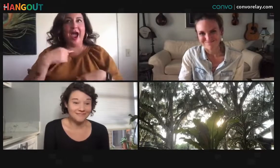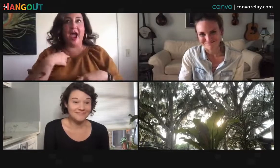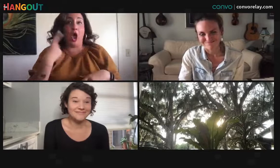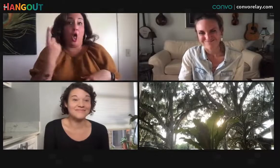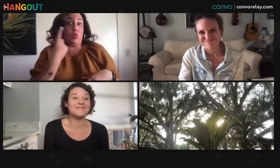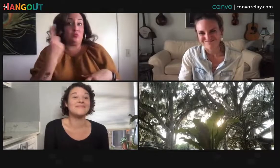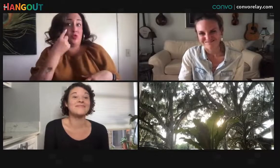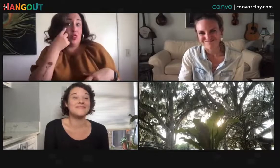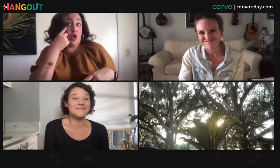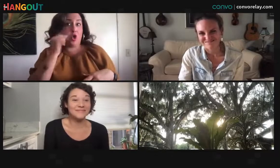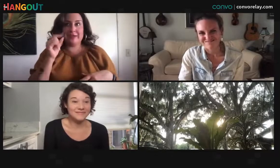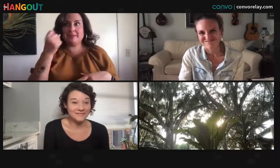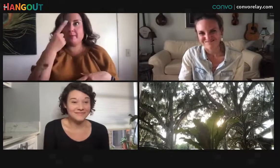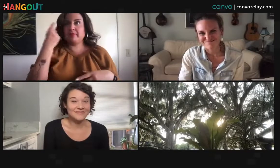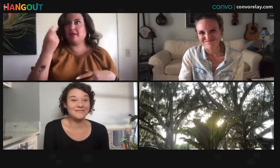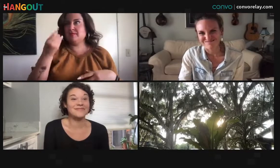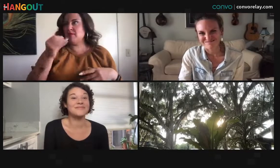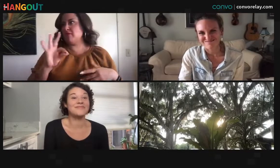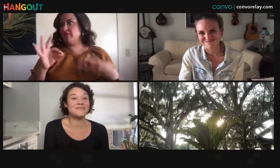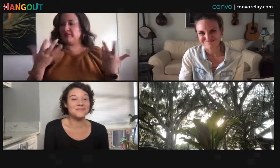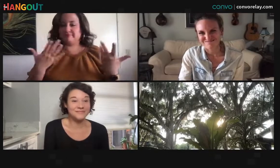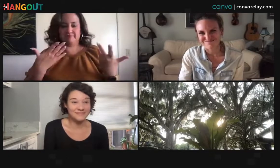walk through the forest and i always thought it was because of